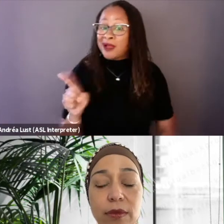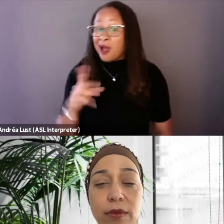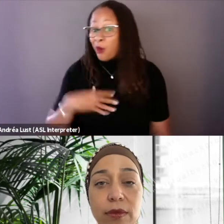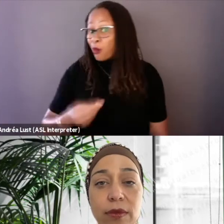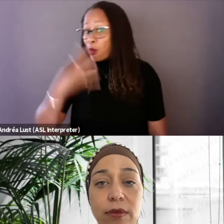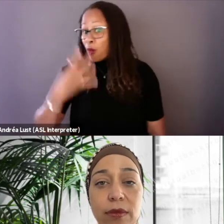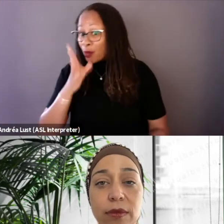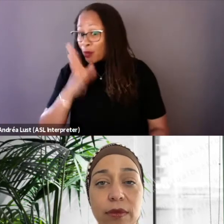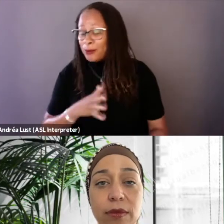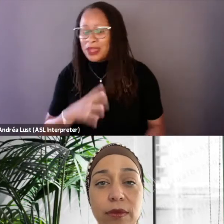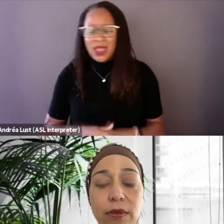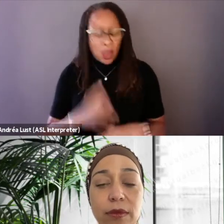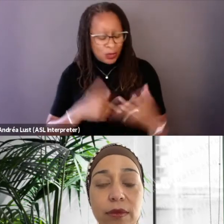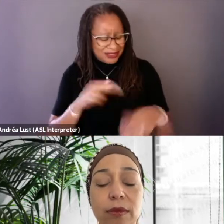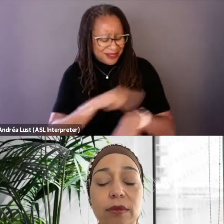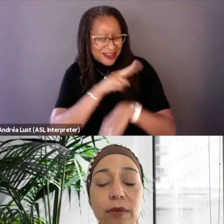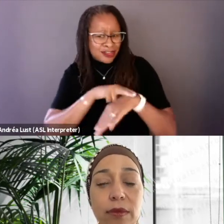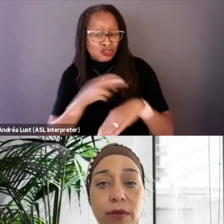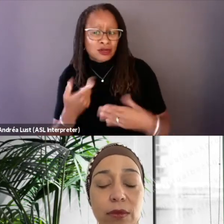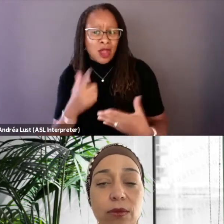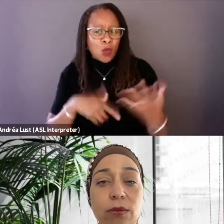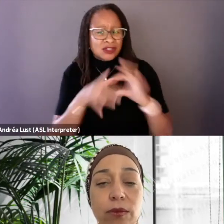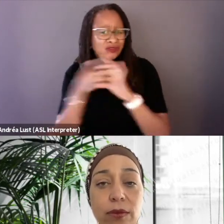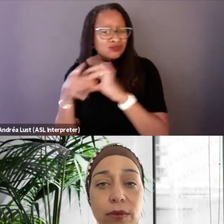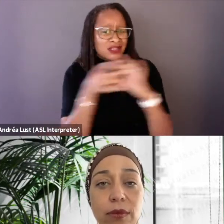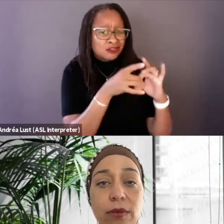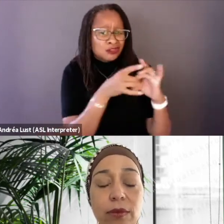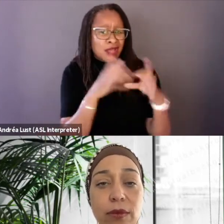What's the relationship between government and women,